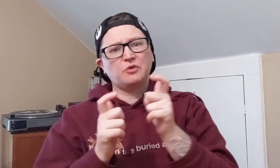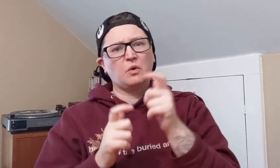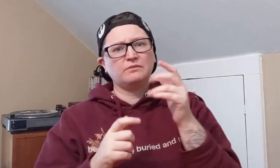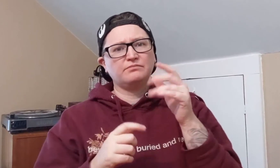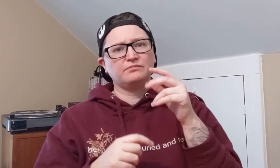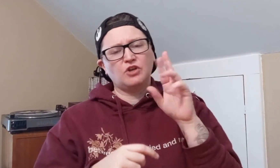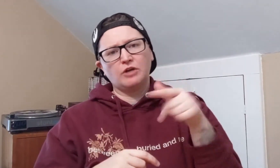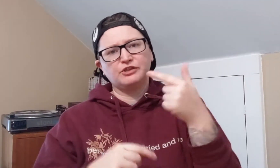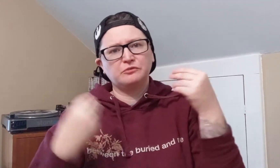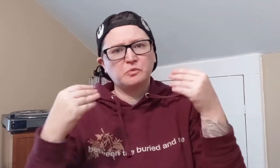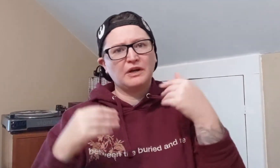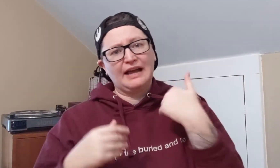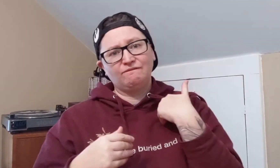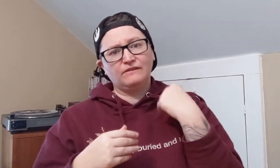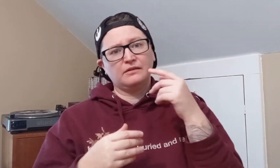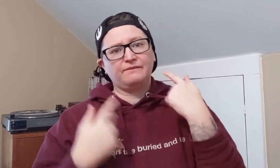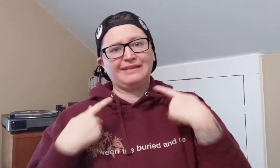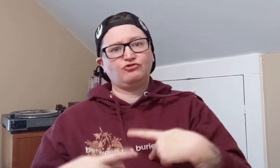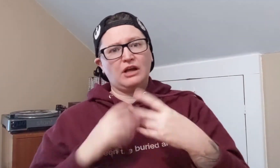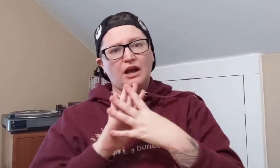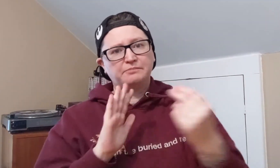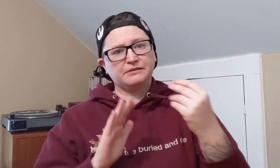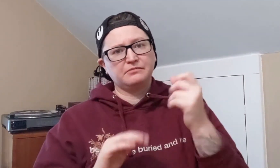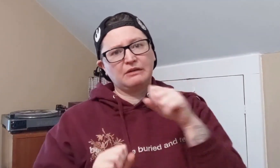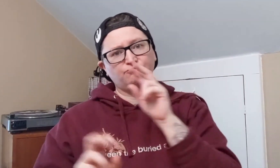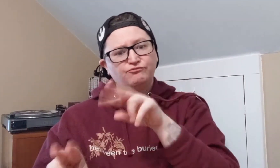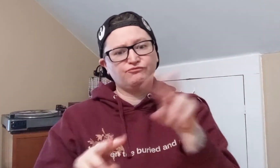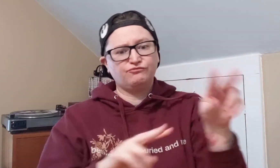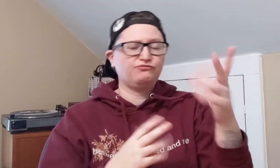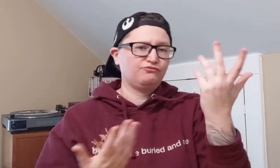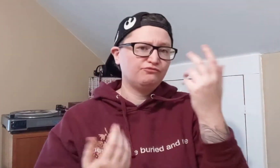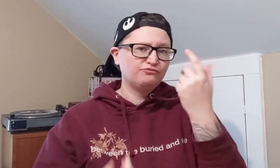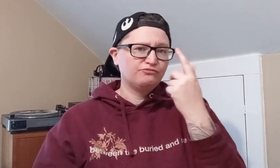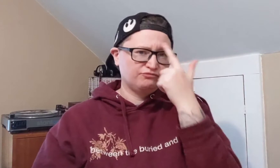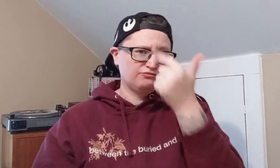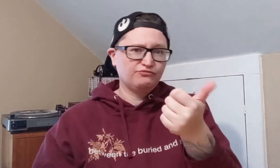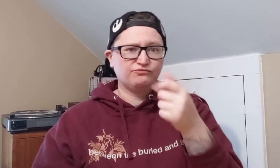or there's some smaller RPG stores that do have physical copies of this if you want to take a look